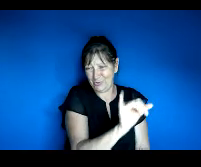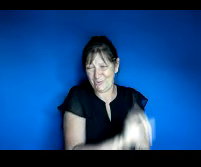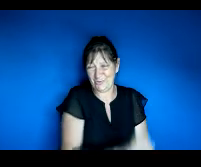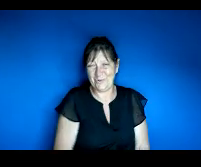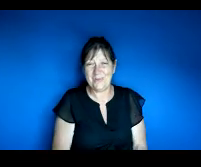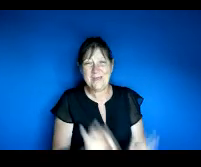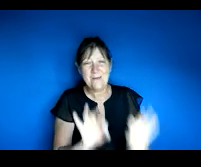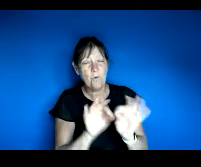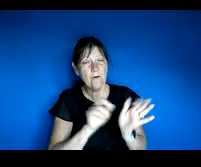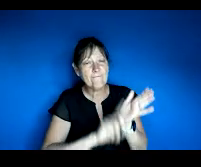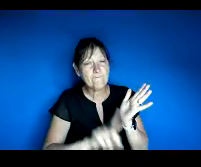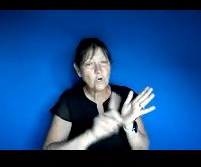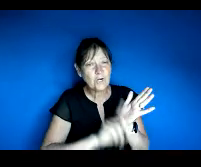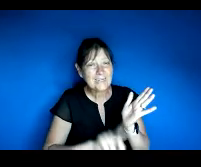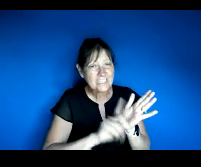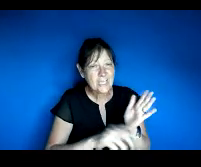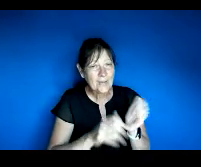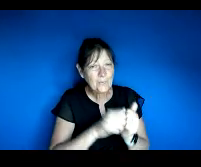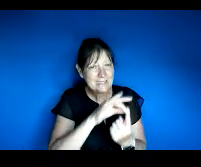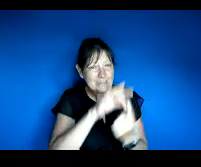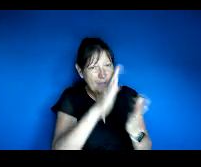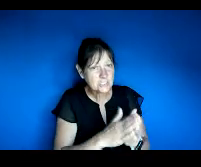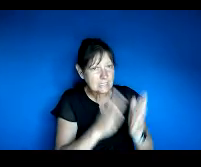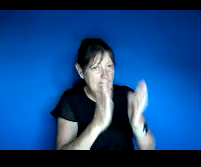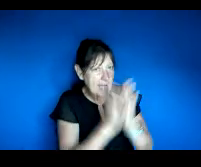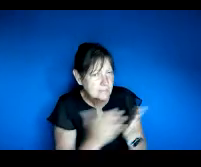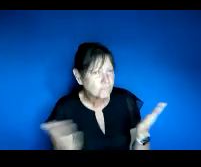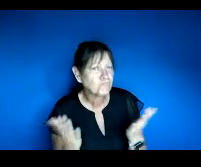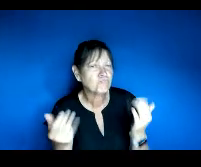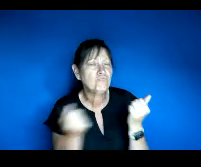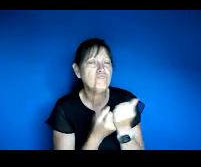to check in with their specialist and figure out what those supports are that they may need.